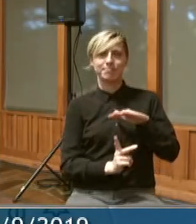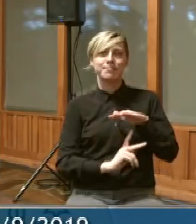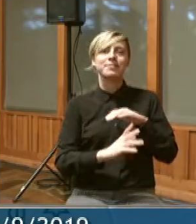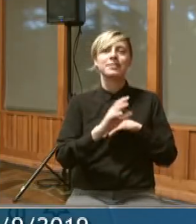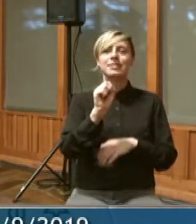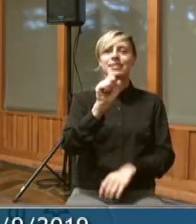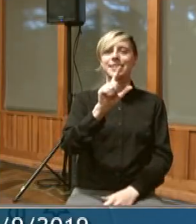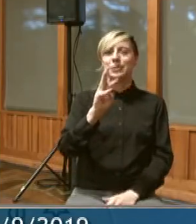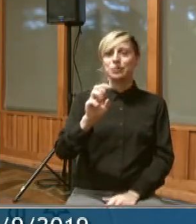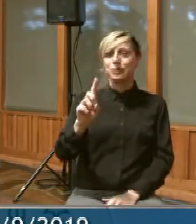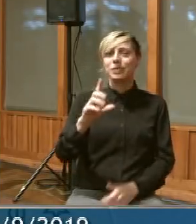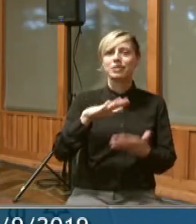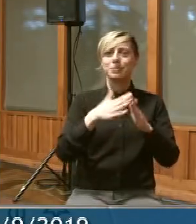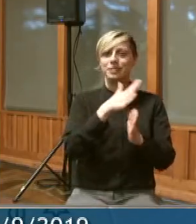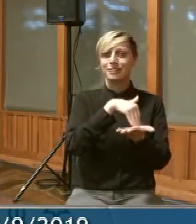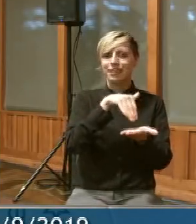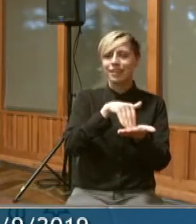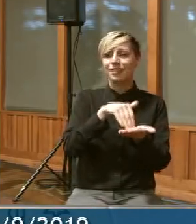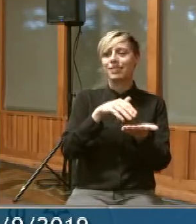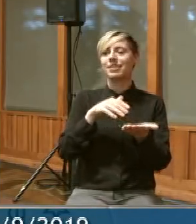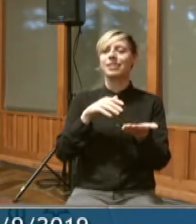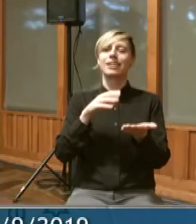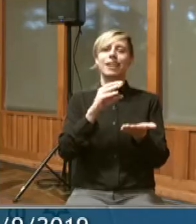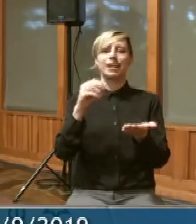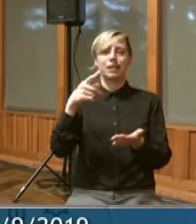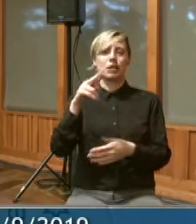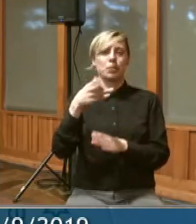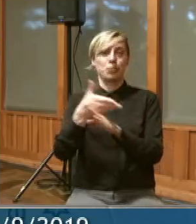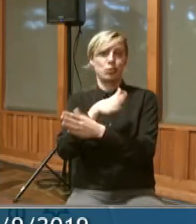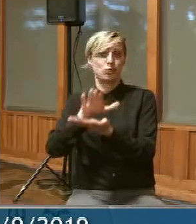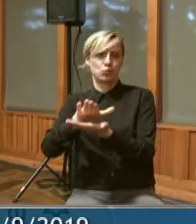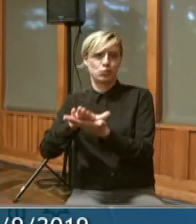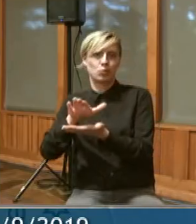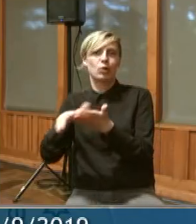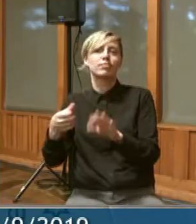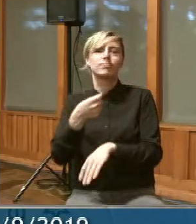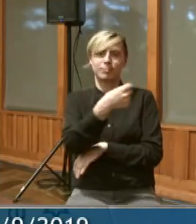CO-CHAIR OF PORTLAND DSA. I'M A MOM OF A PRESCHOOLER AT